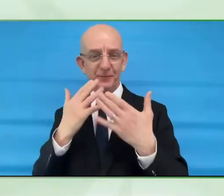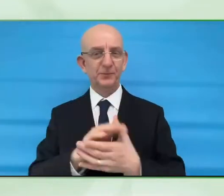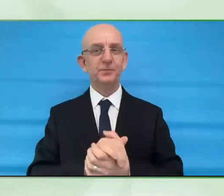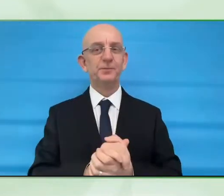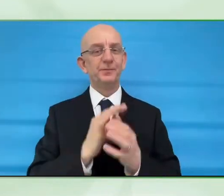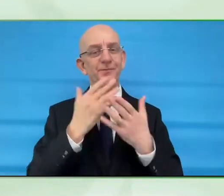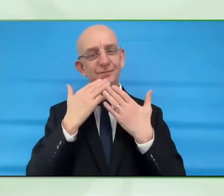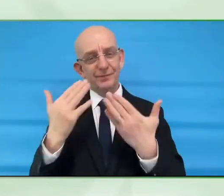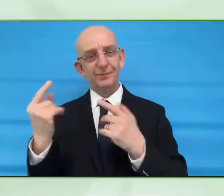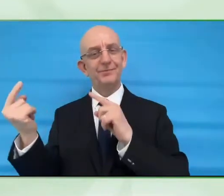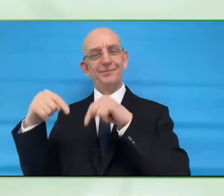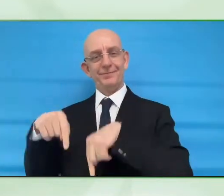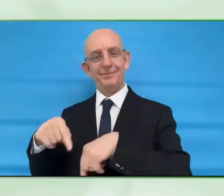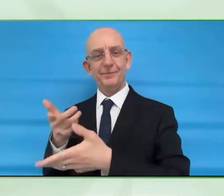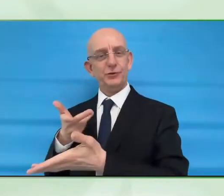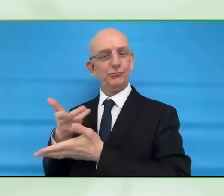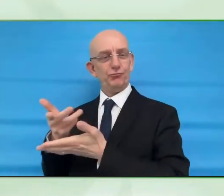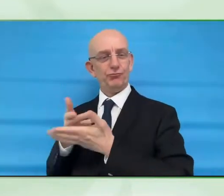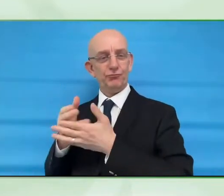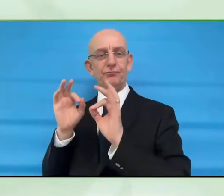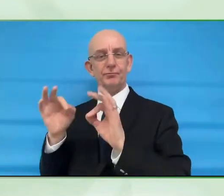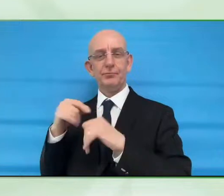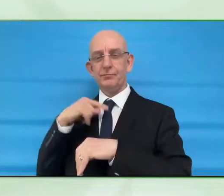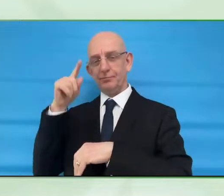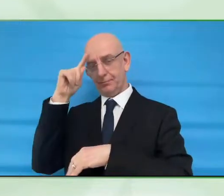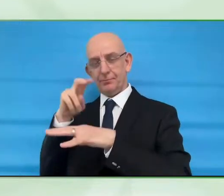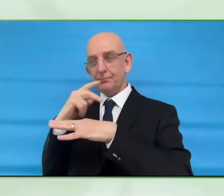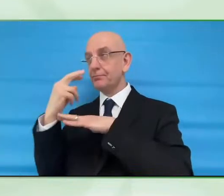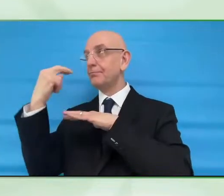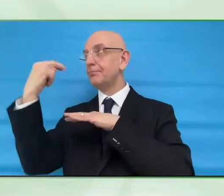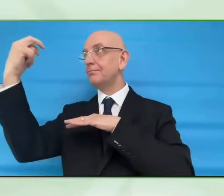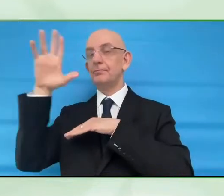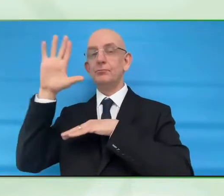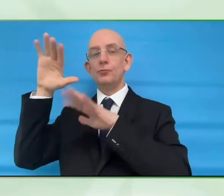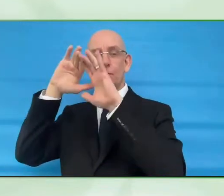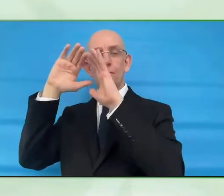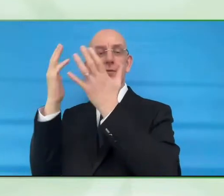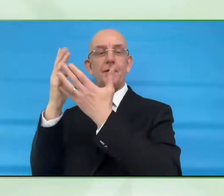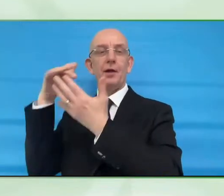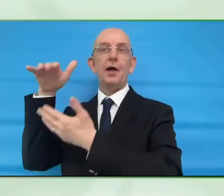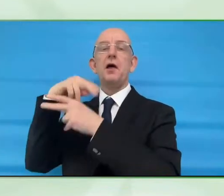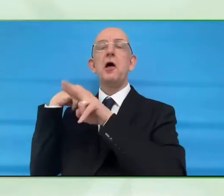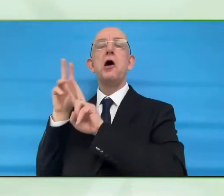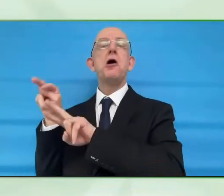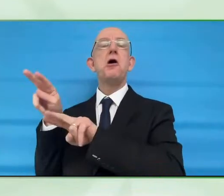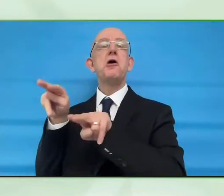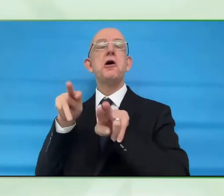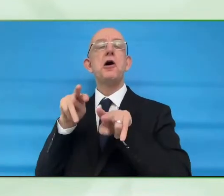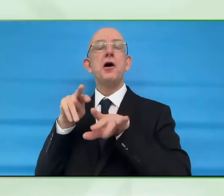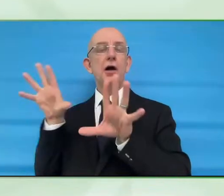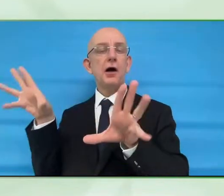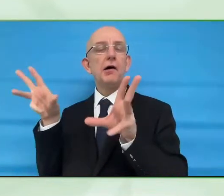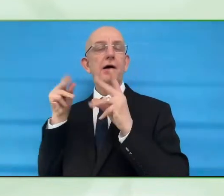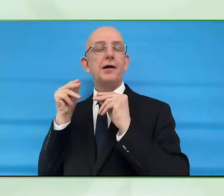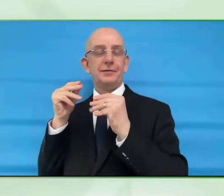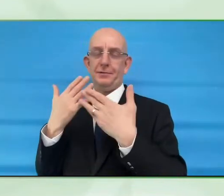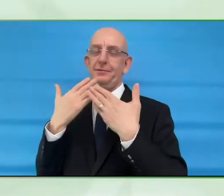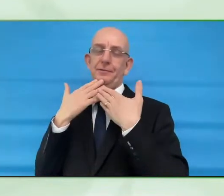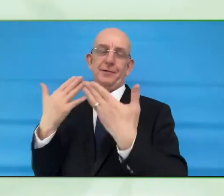I just want to say big thank you to 2 of my distinguished guests here. Cassandra and James. It's been wonderful talking to both of you.